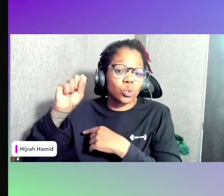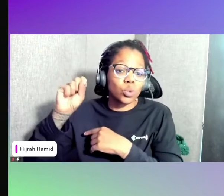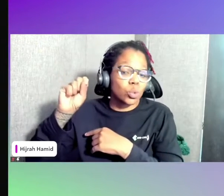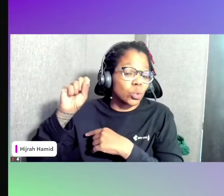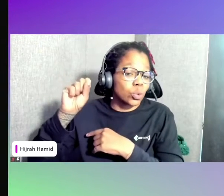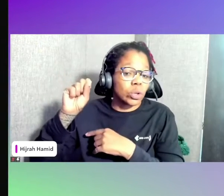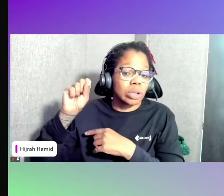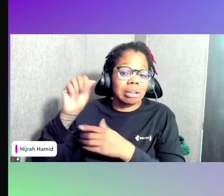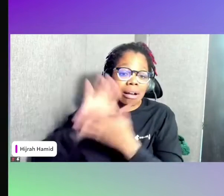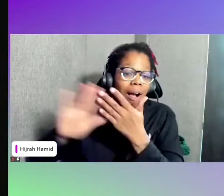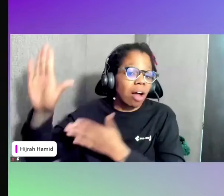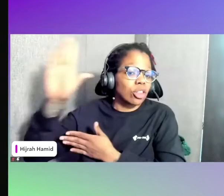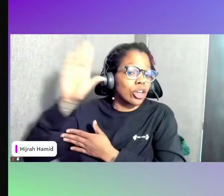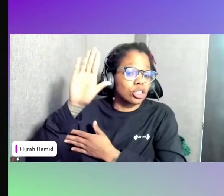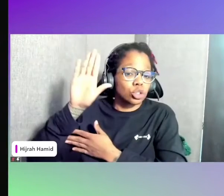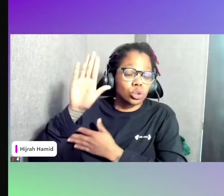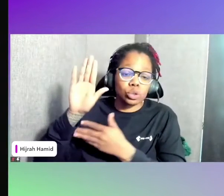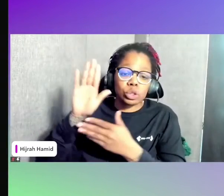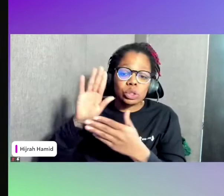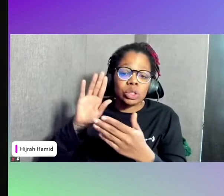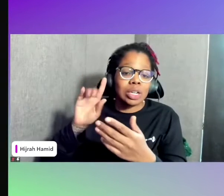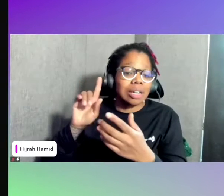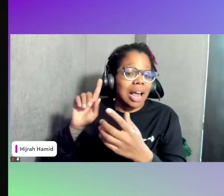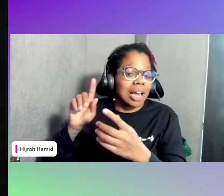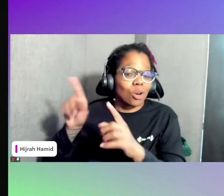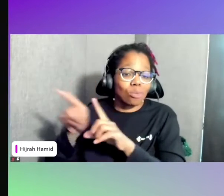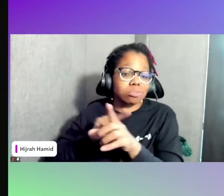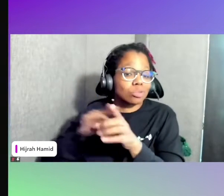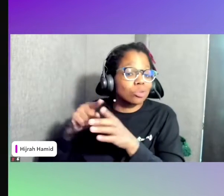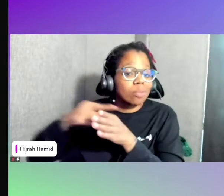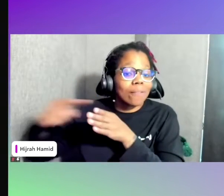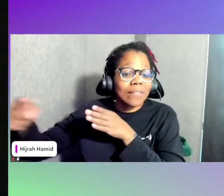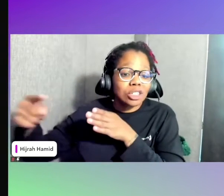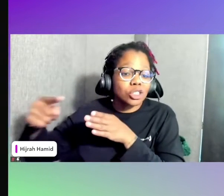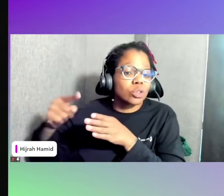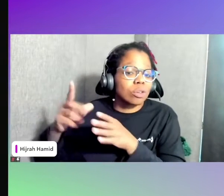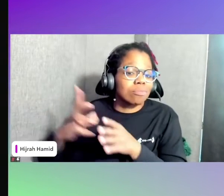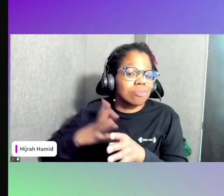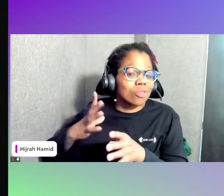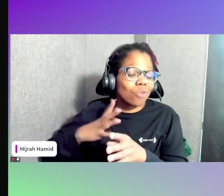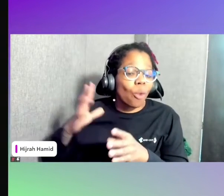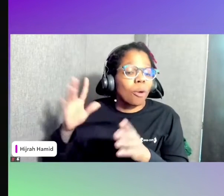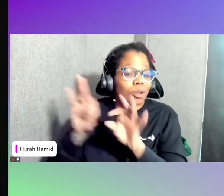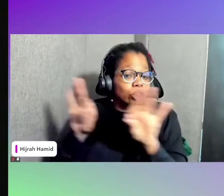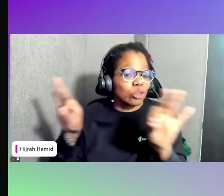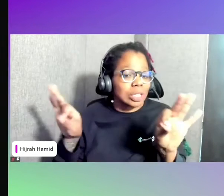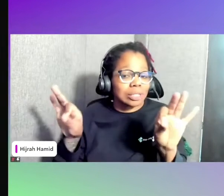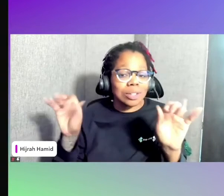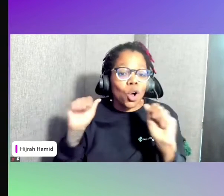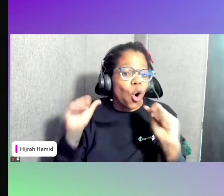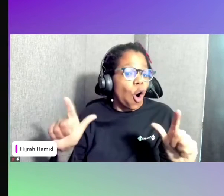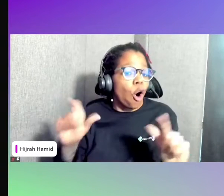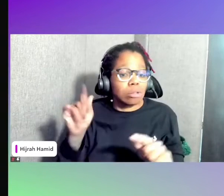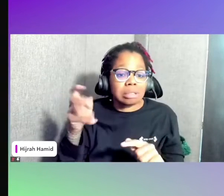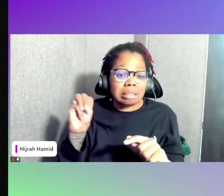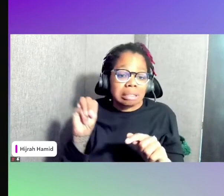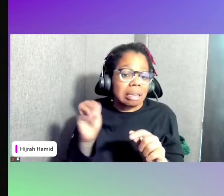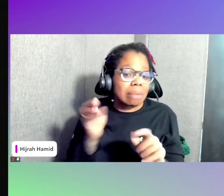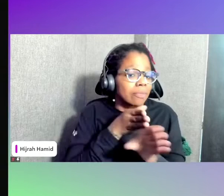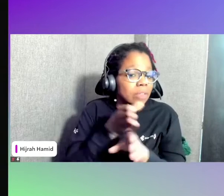advocacy, starting at kindergarten and going all the way high up through school, and through college, and into